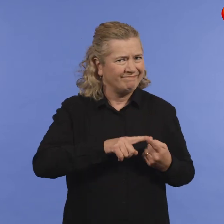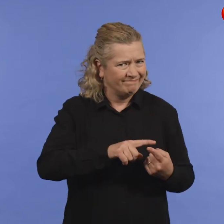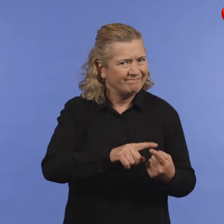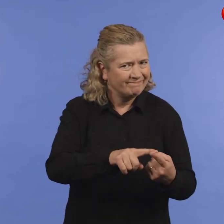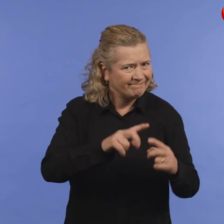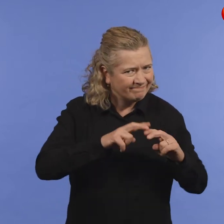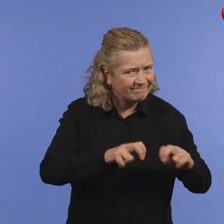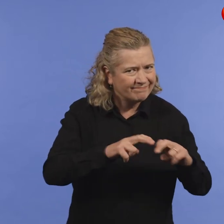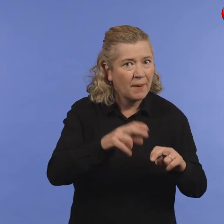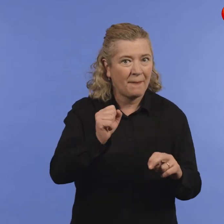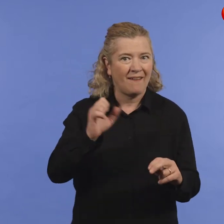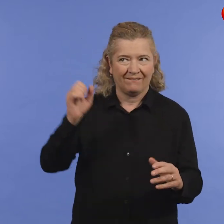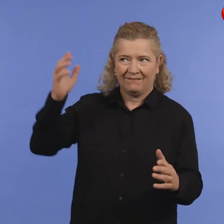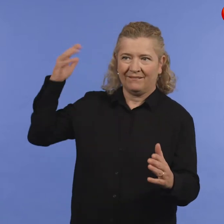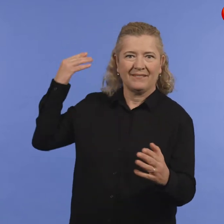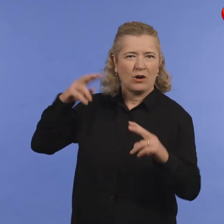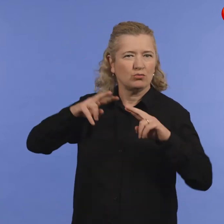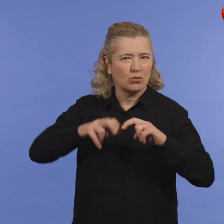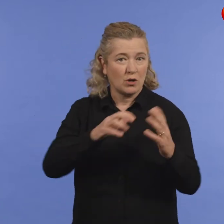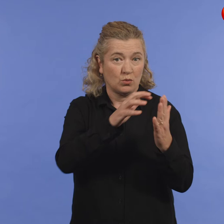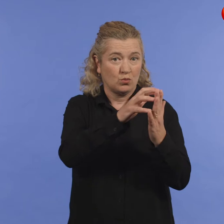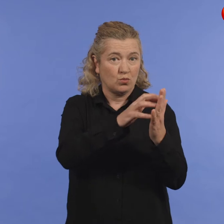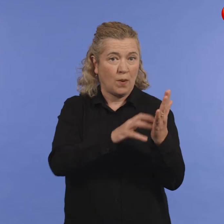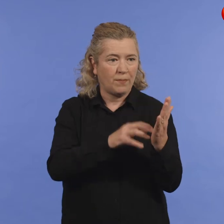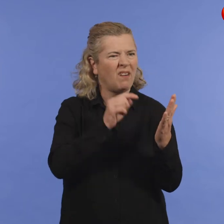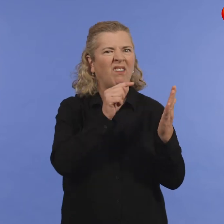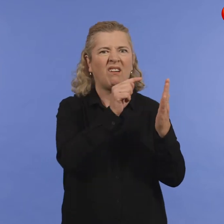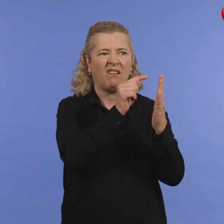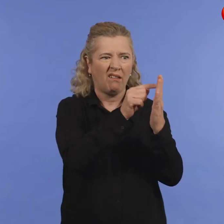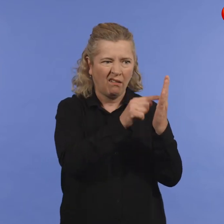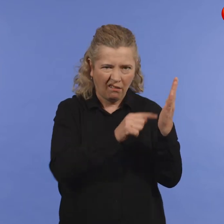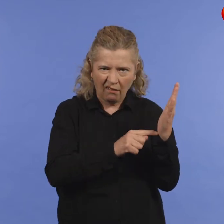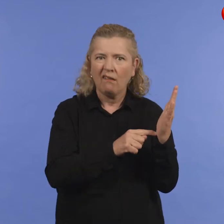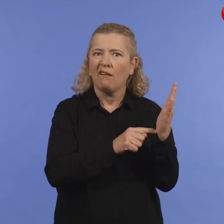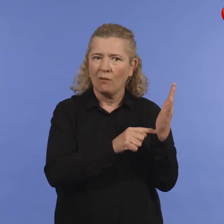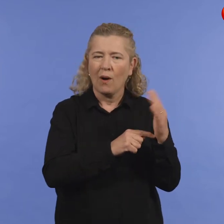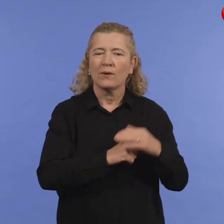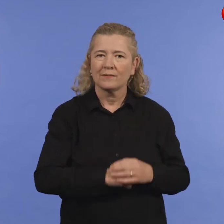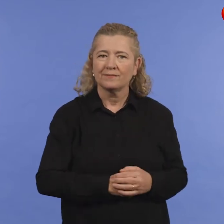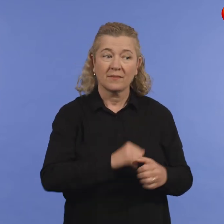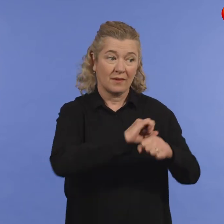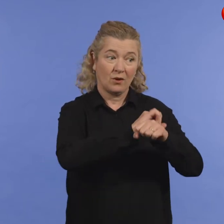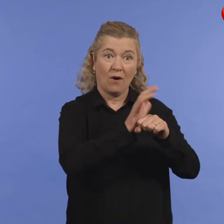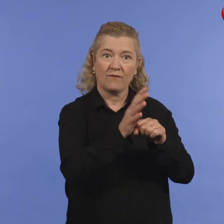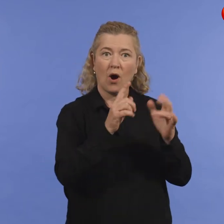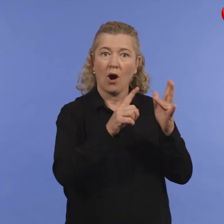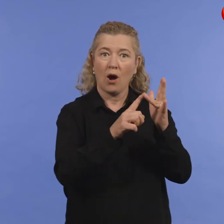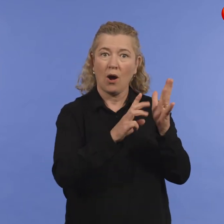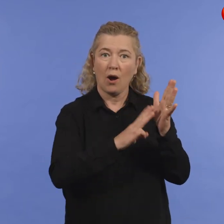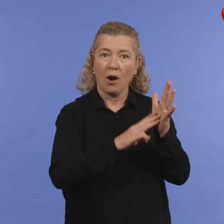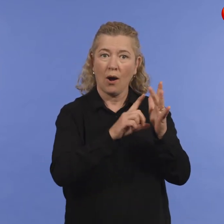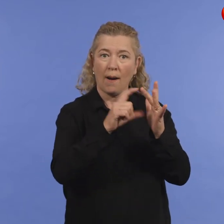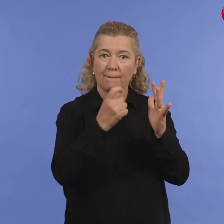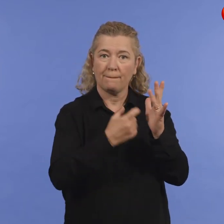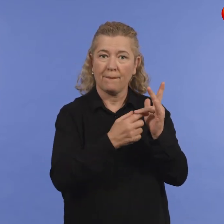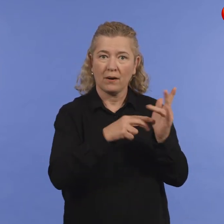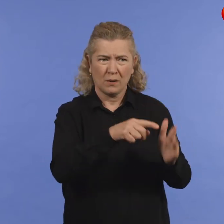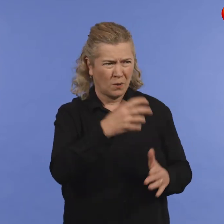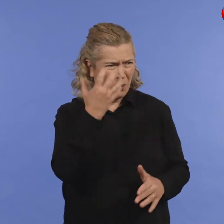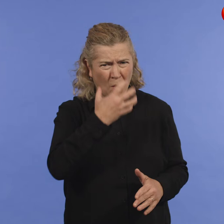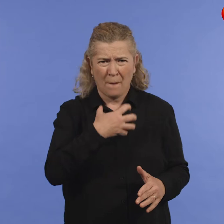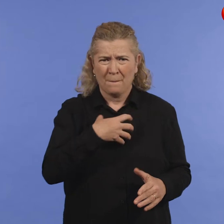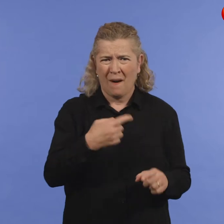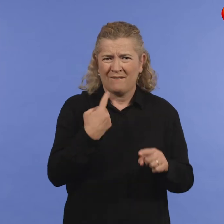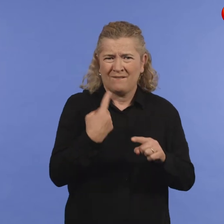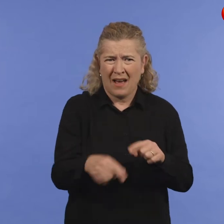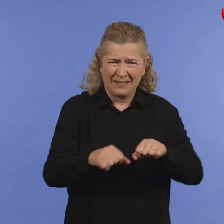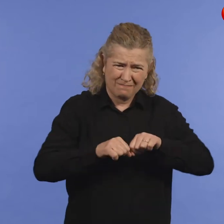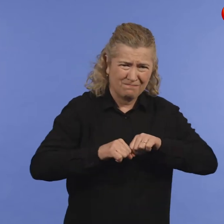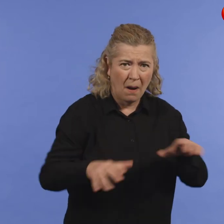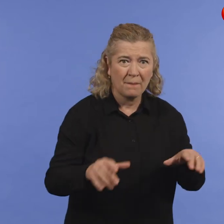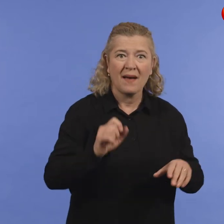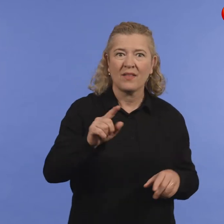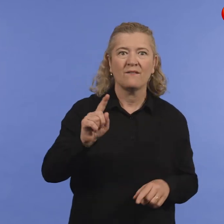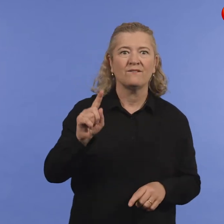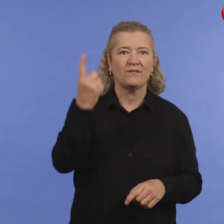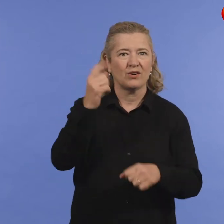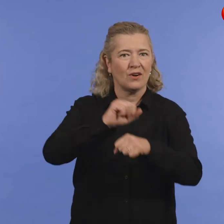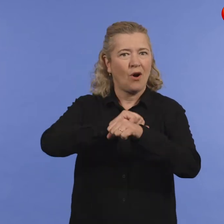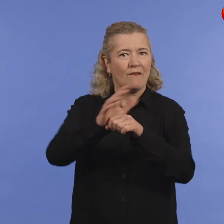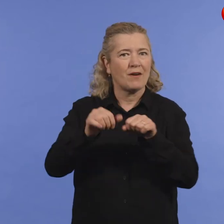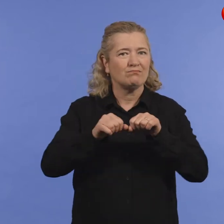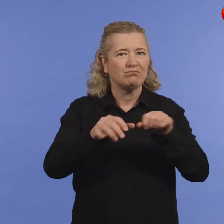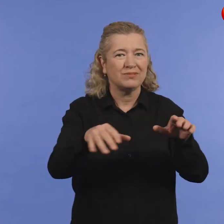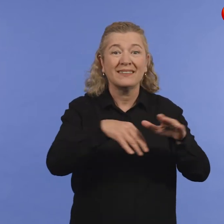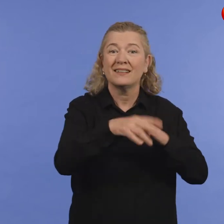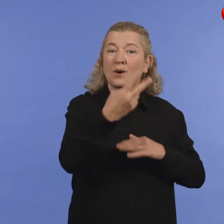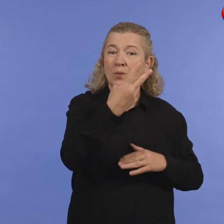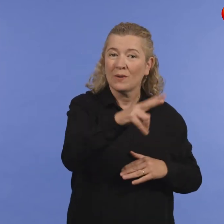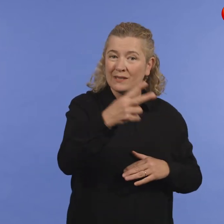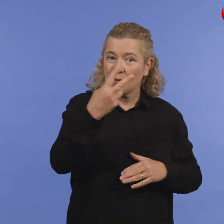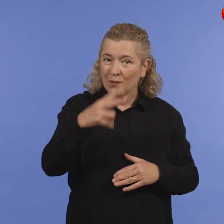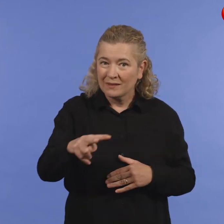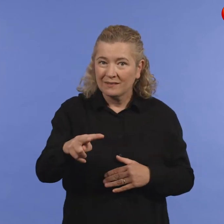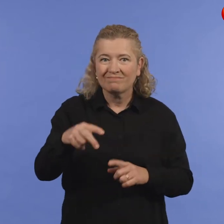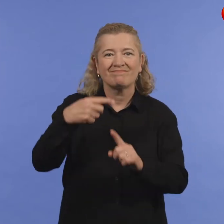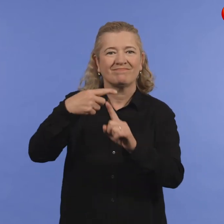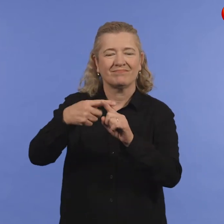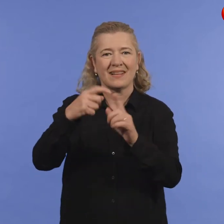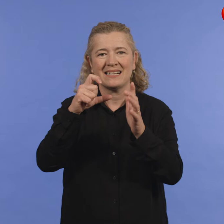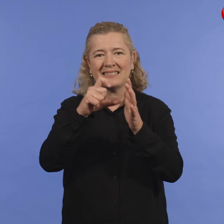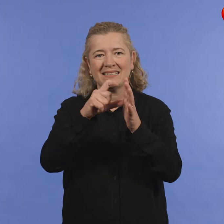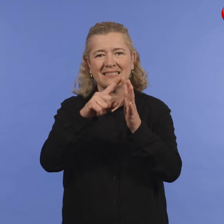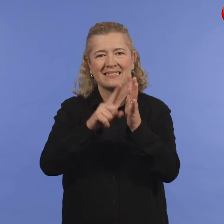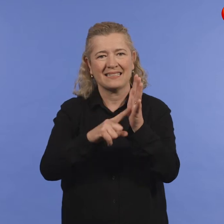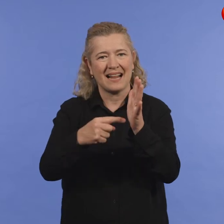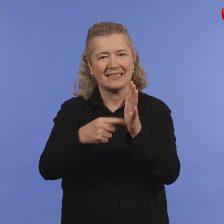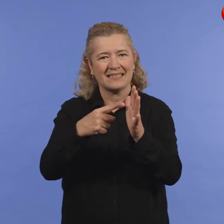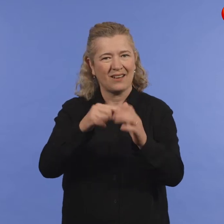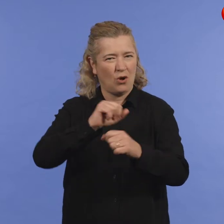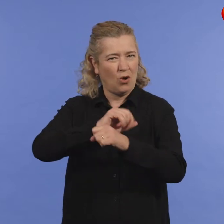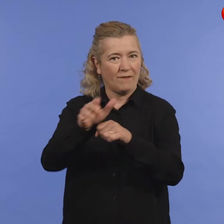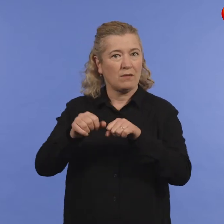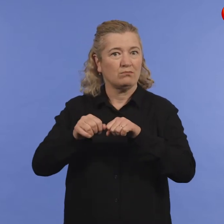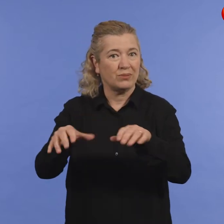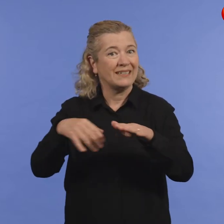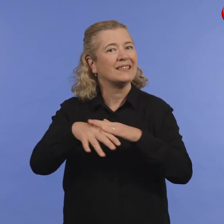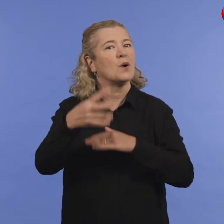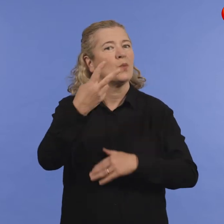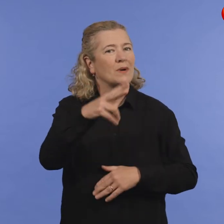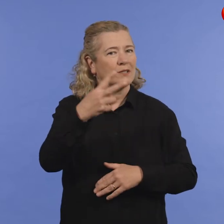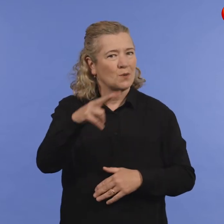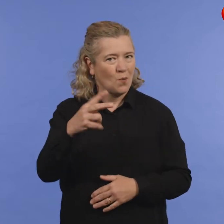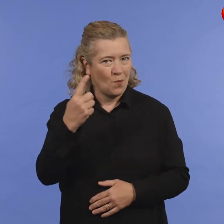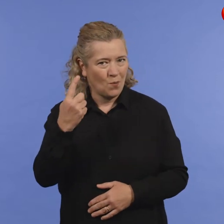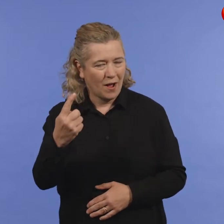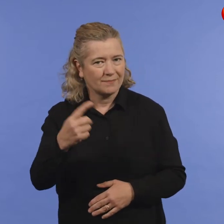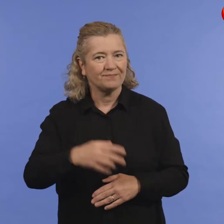but early reports indicate that: Omicron spreads faster than the original virus (2020) and the Delta variant;